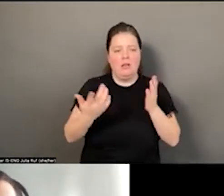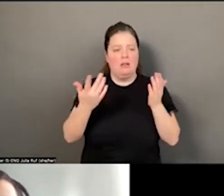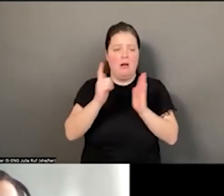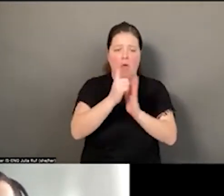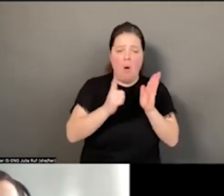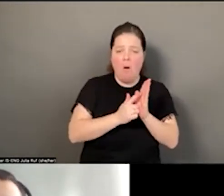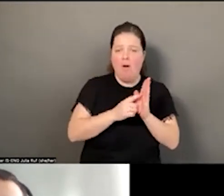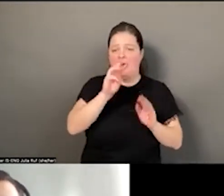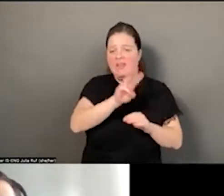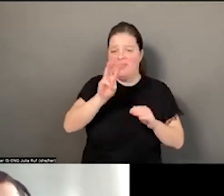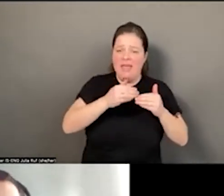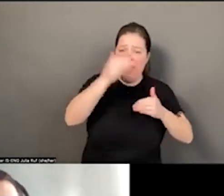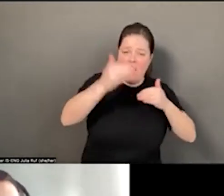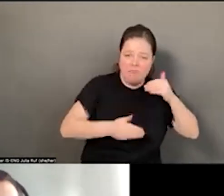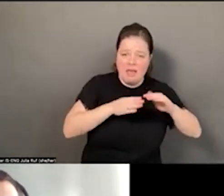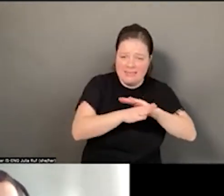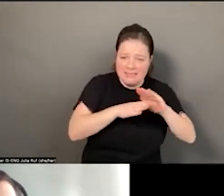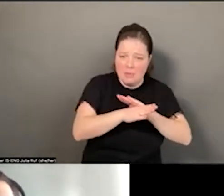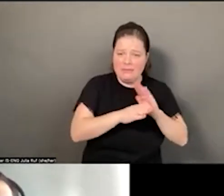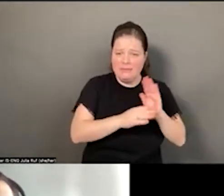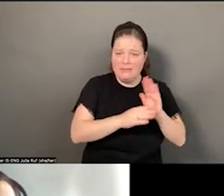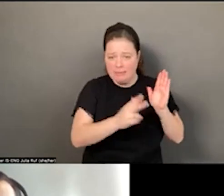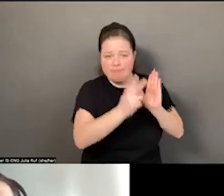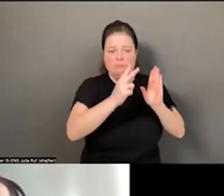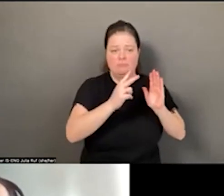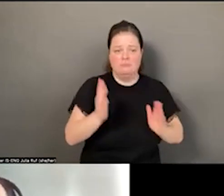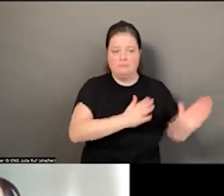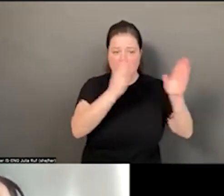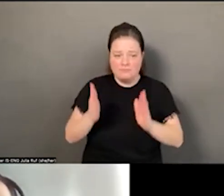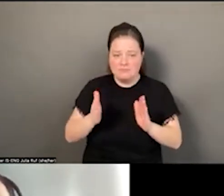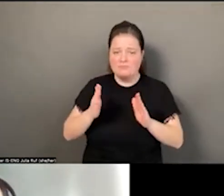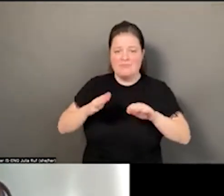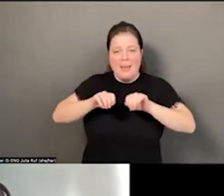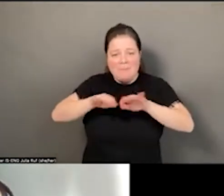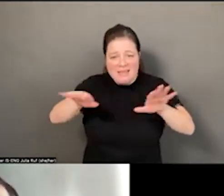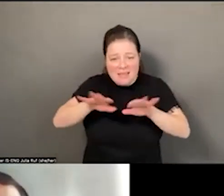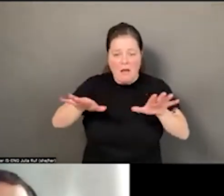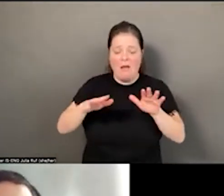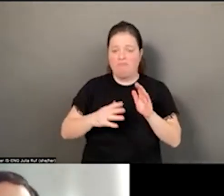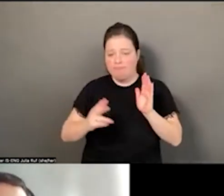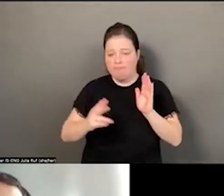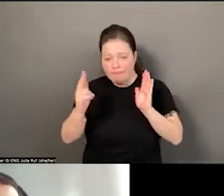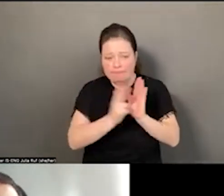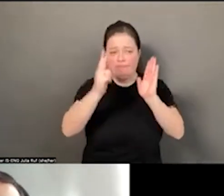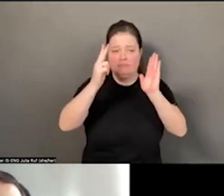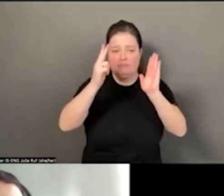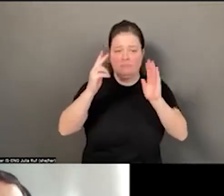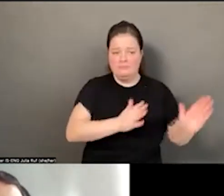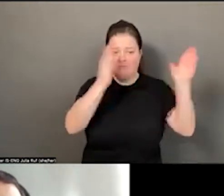So we have a series of standards and hard legislation which need to be implemented. And as we all know, accessibility,